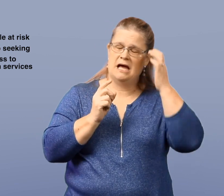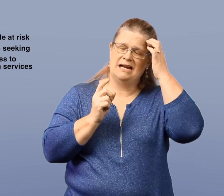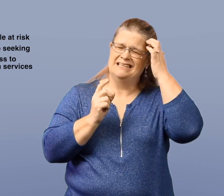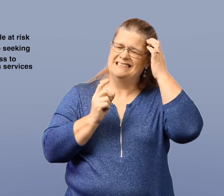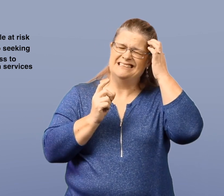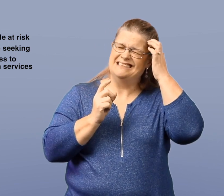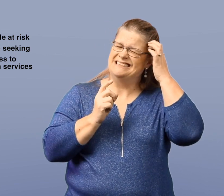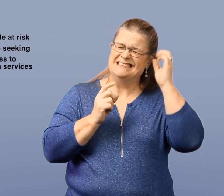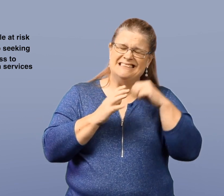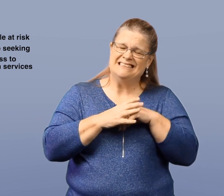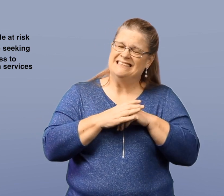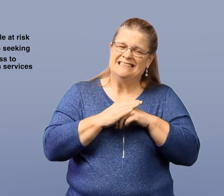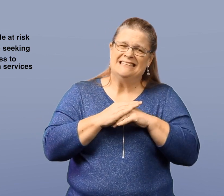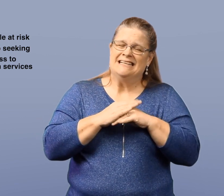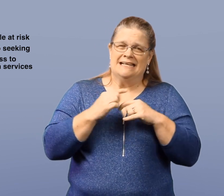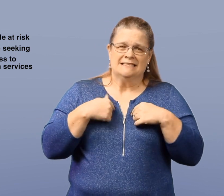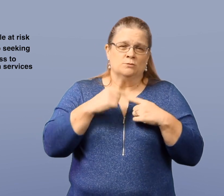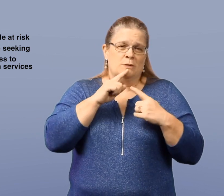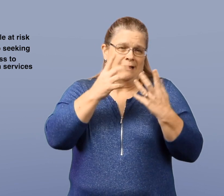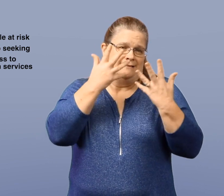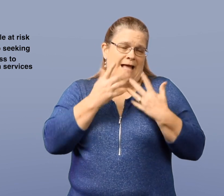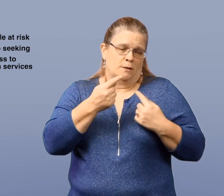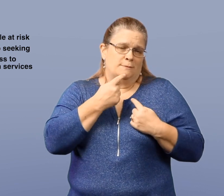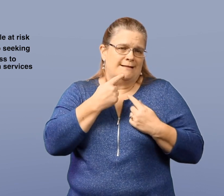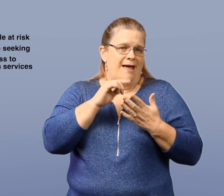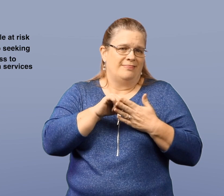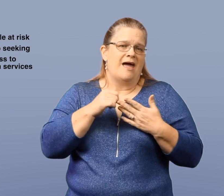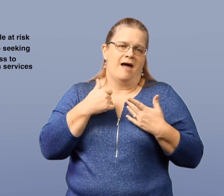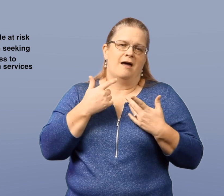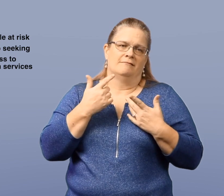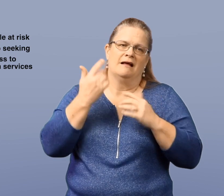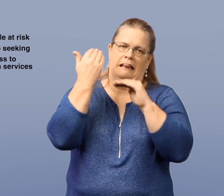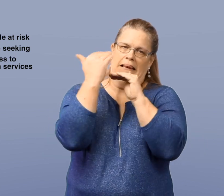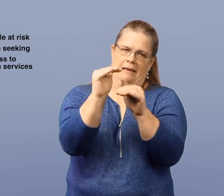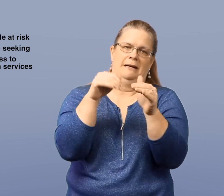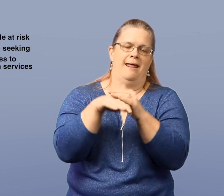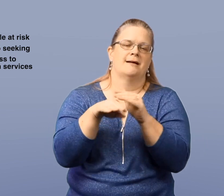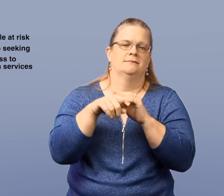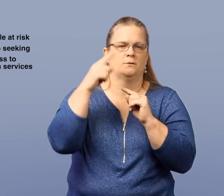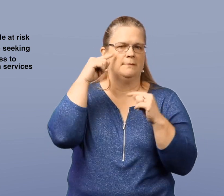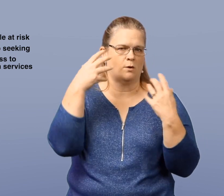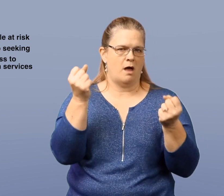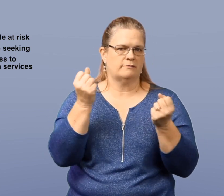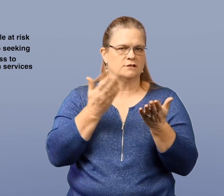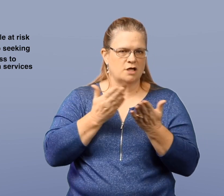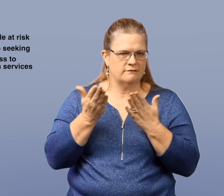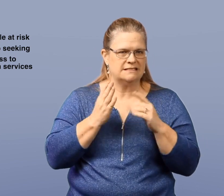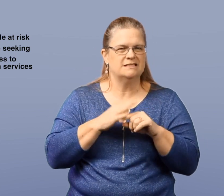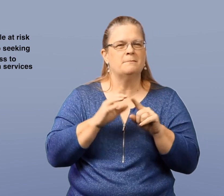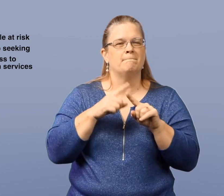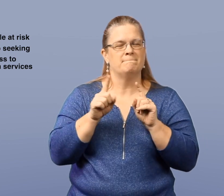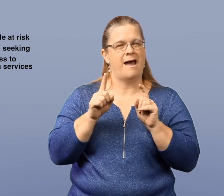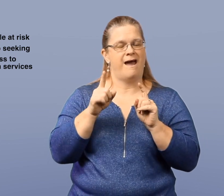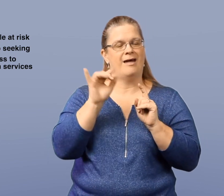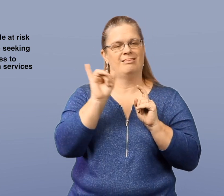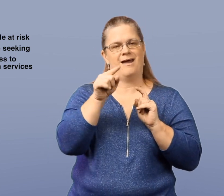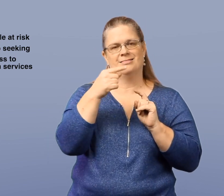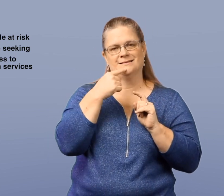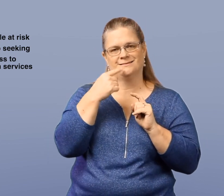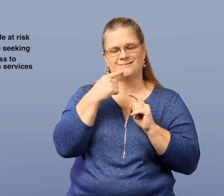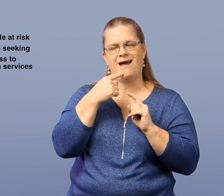it is really sad to say that there is limited access to mental health services that,